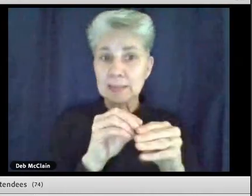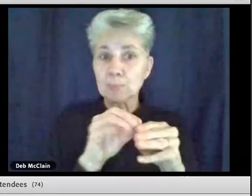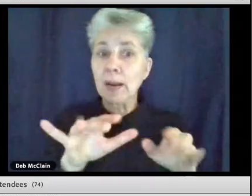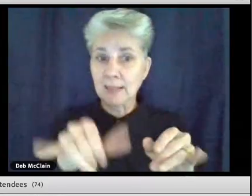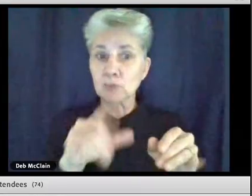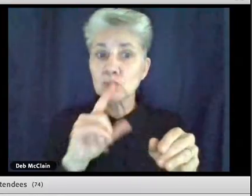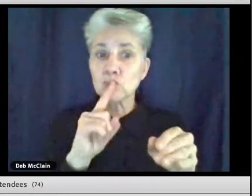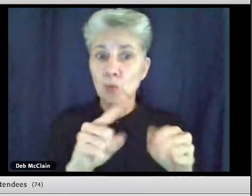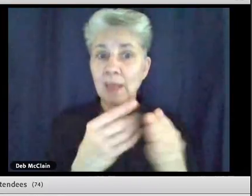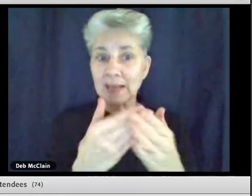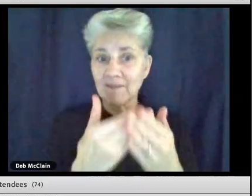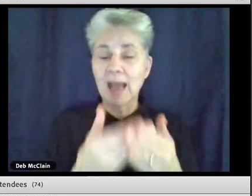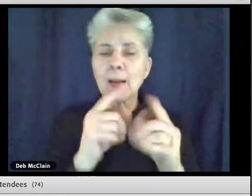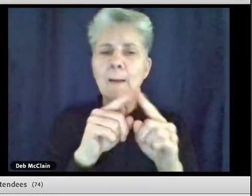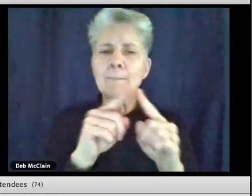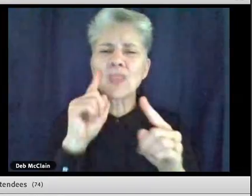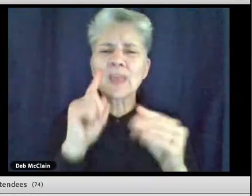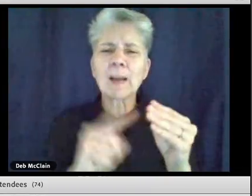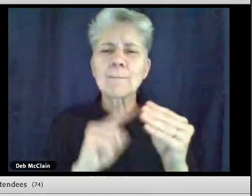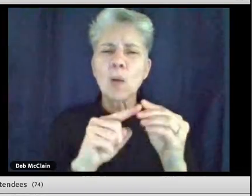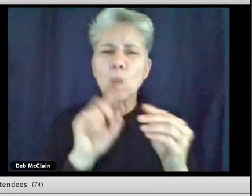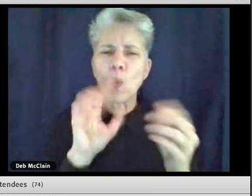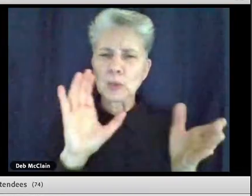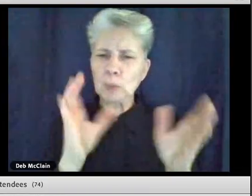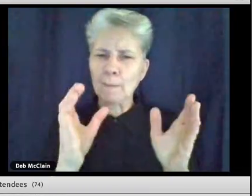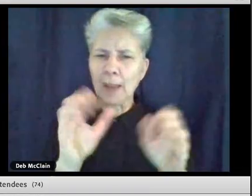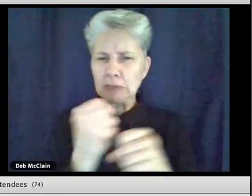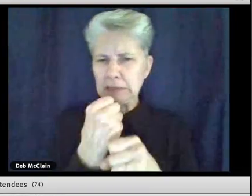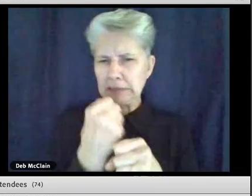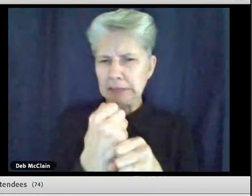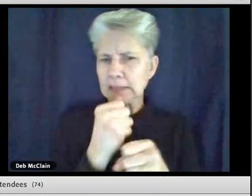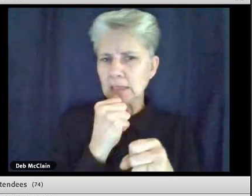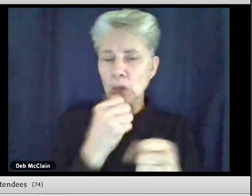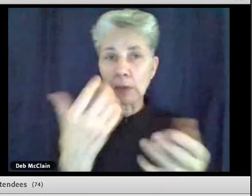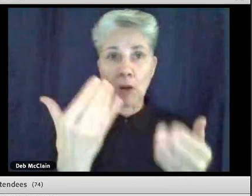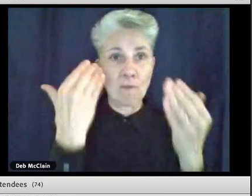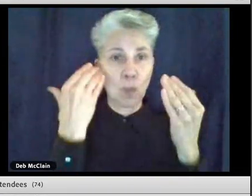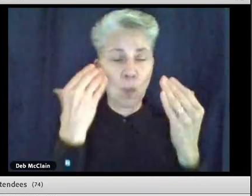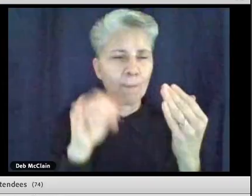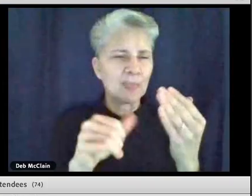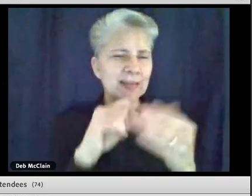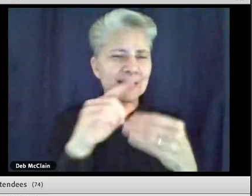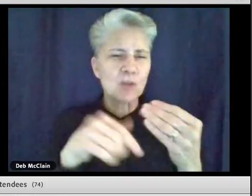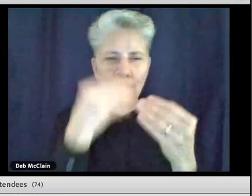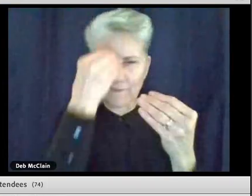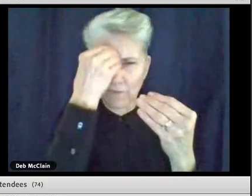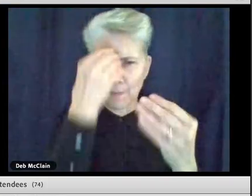That's a fact, but think about when you look at statistics. Don't get overwhelmed. This is all the information that we have,